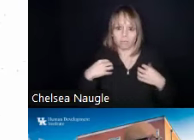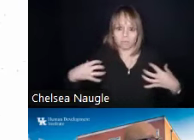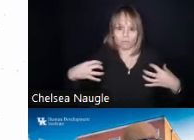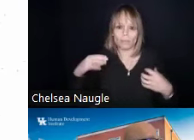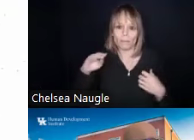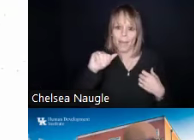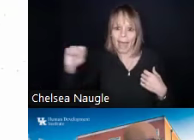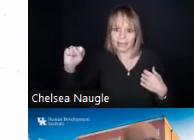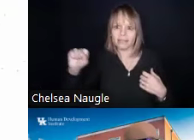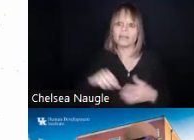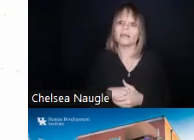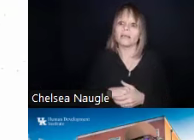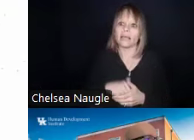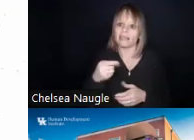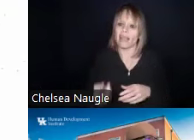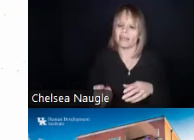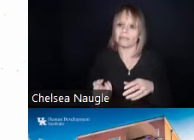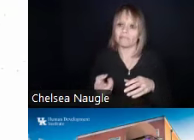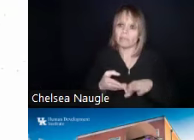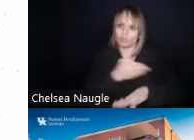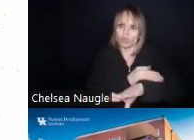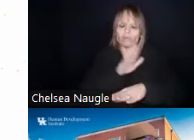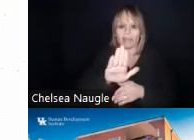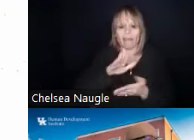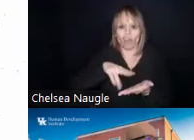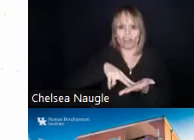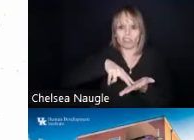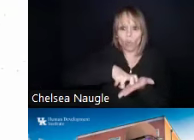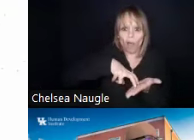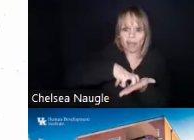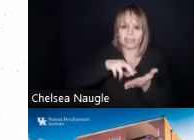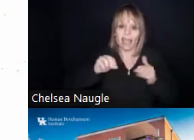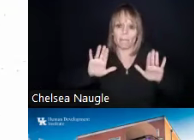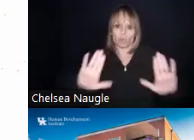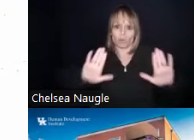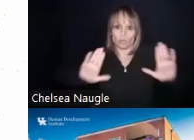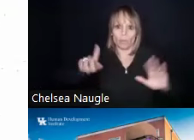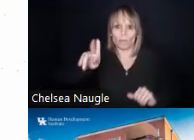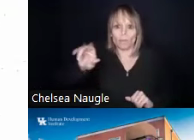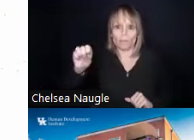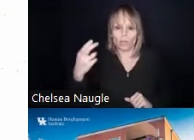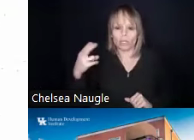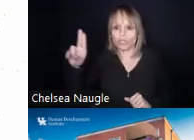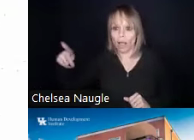does that mean? Um it means essentially that uh it's likely that they gain some muscle mass. So not all